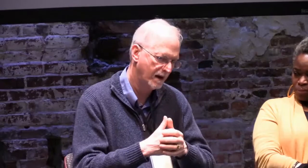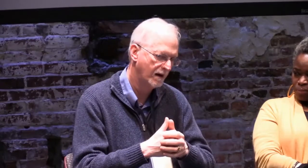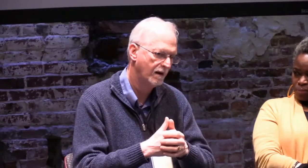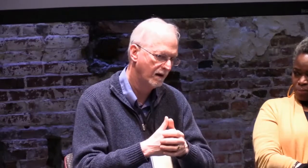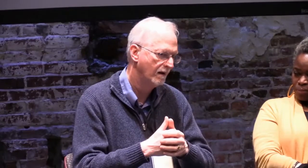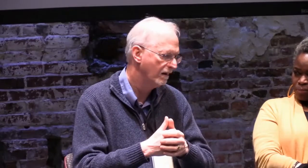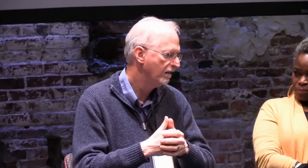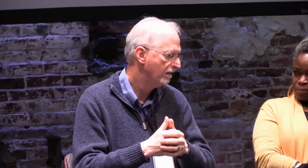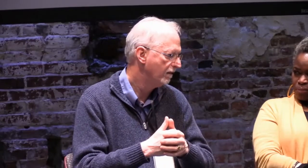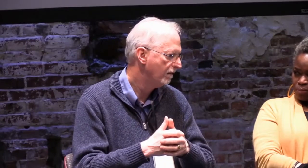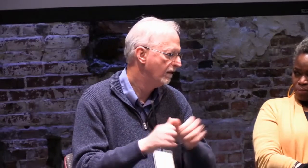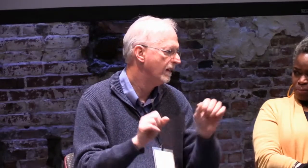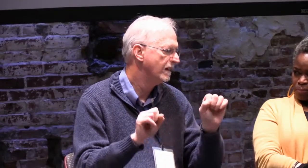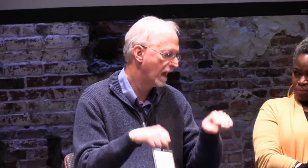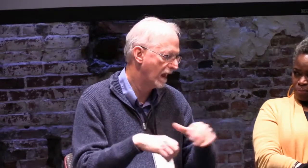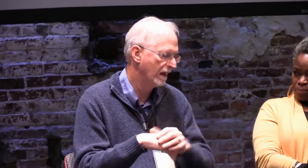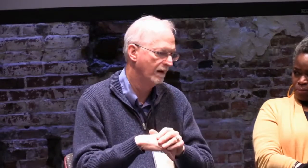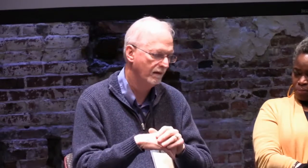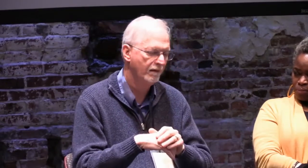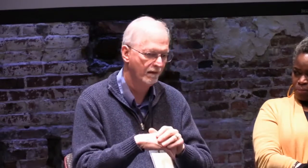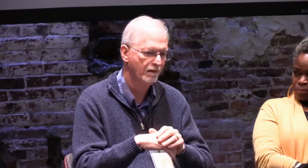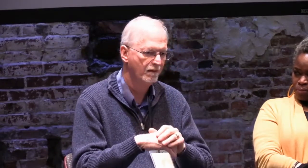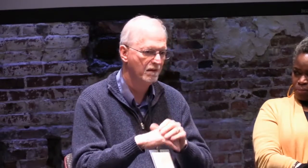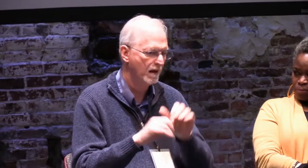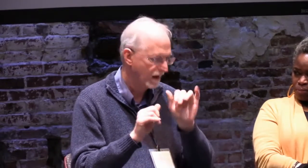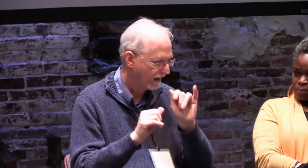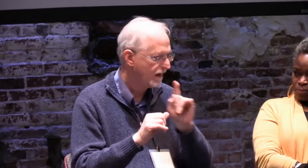To let people know that the ability is there and that they can.